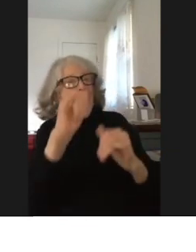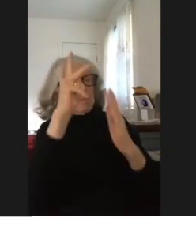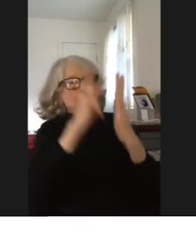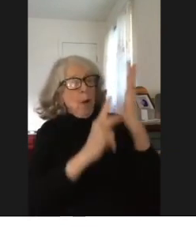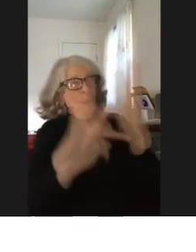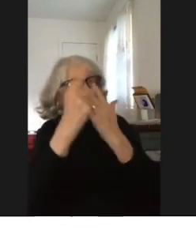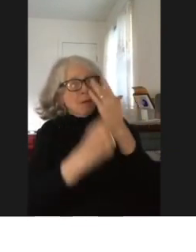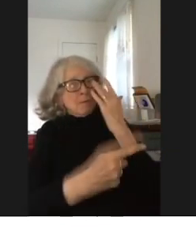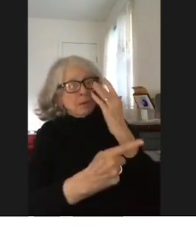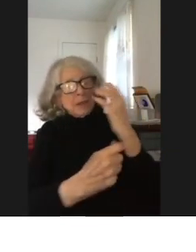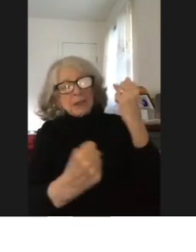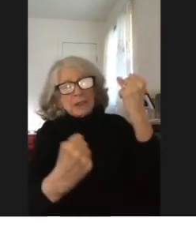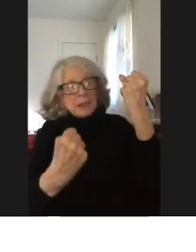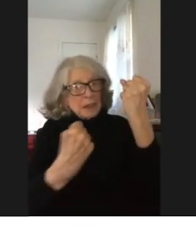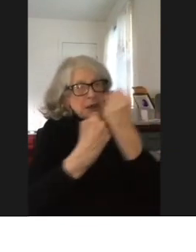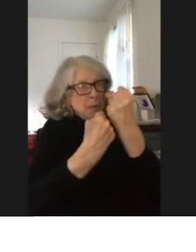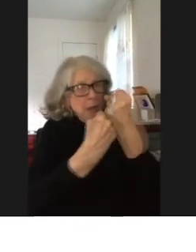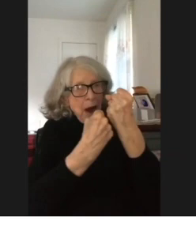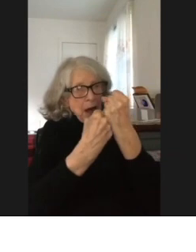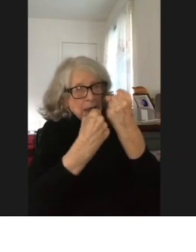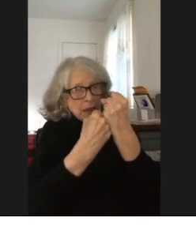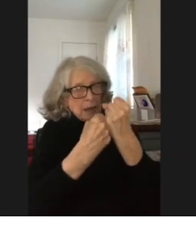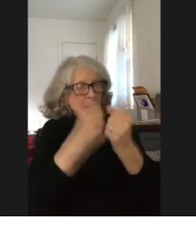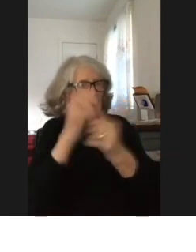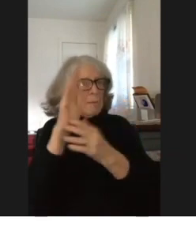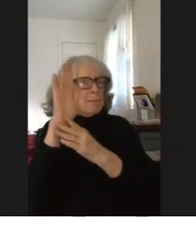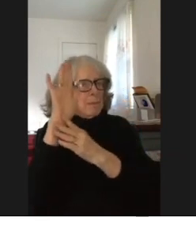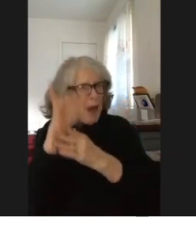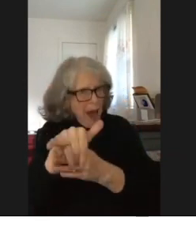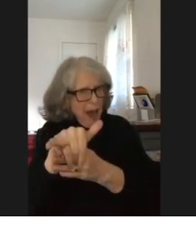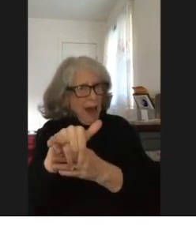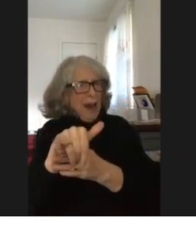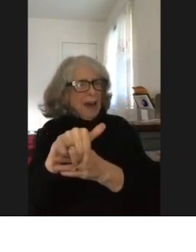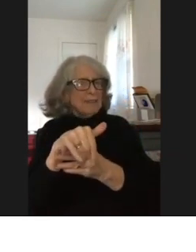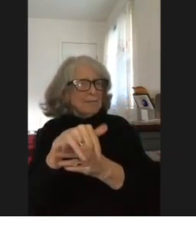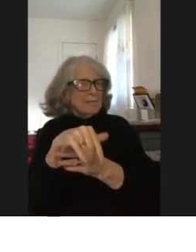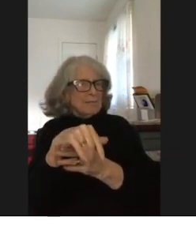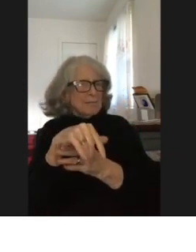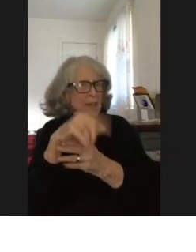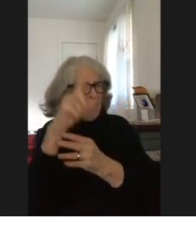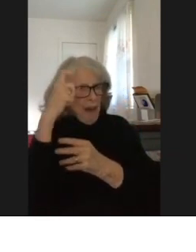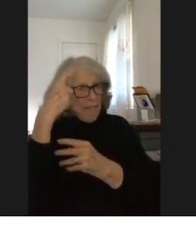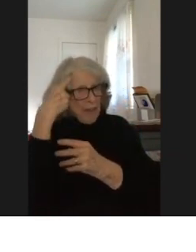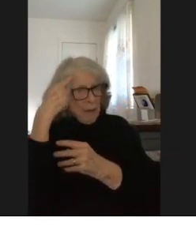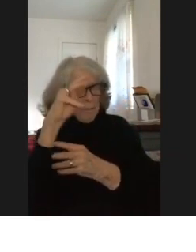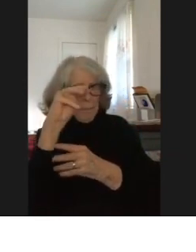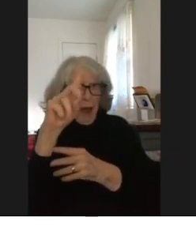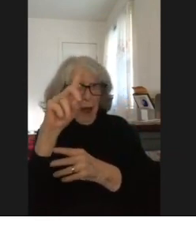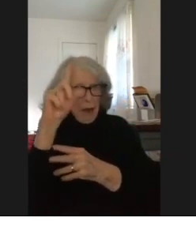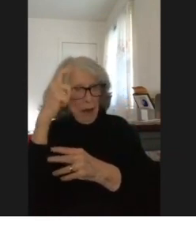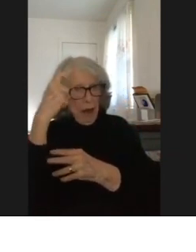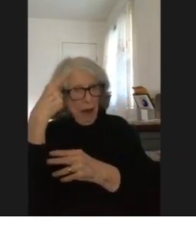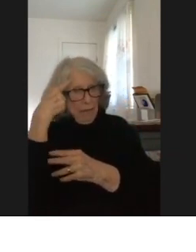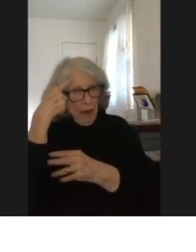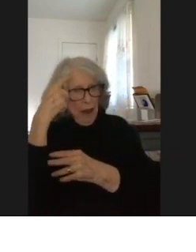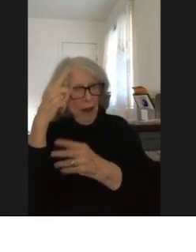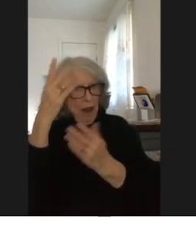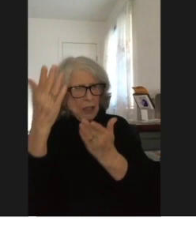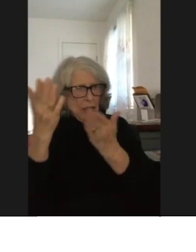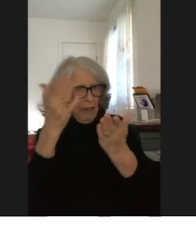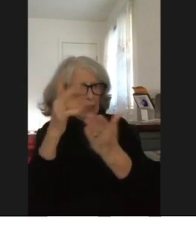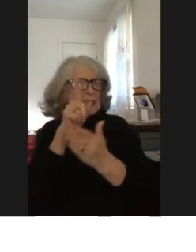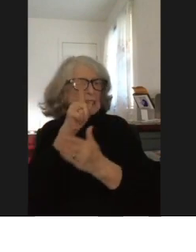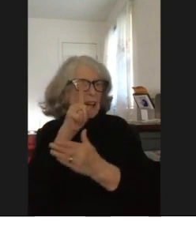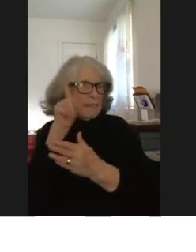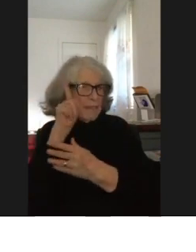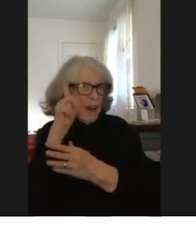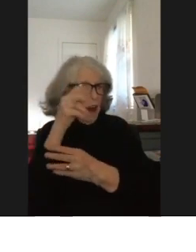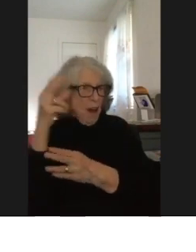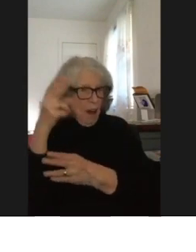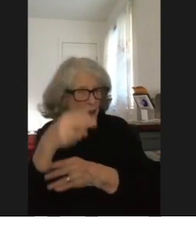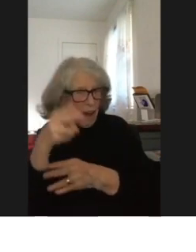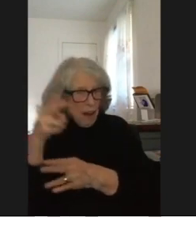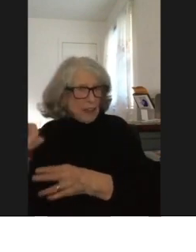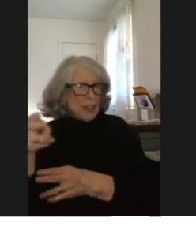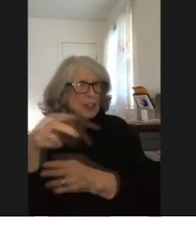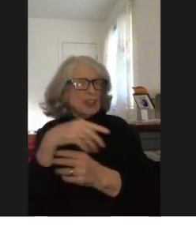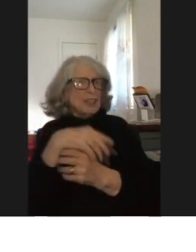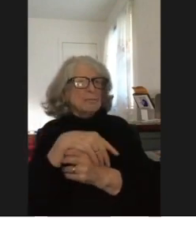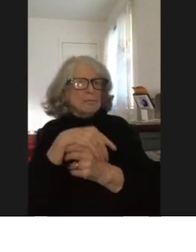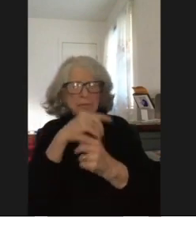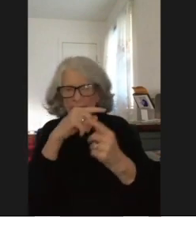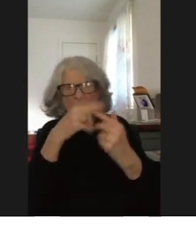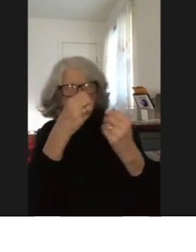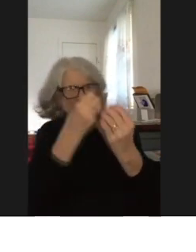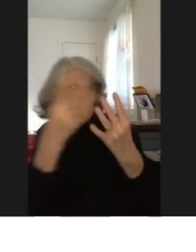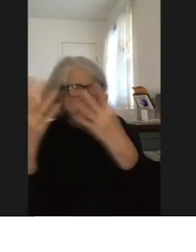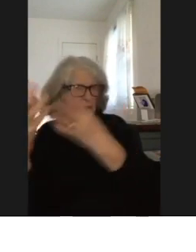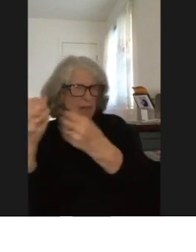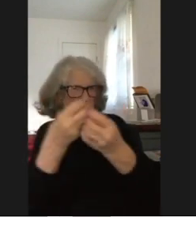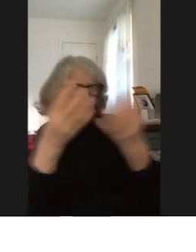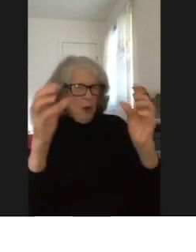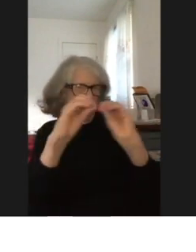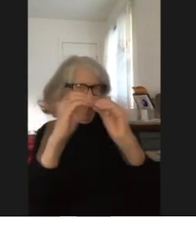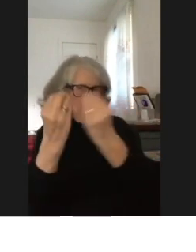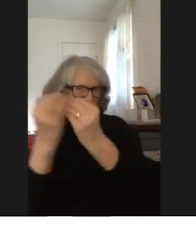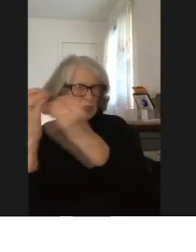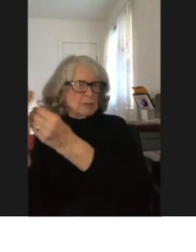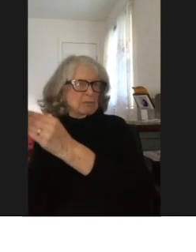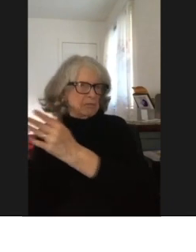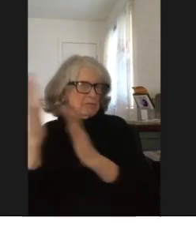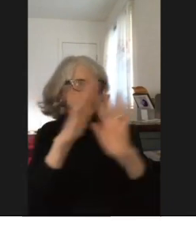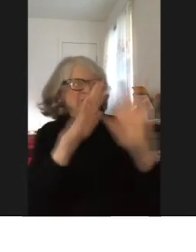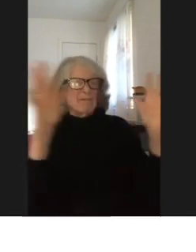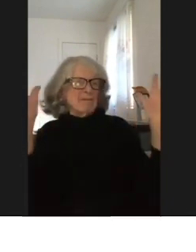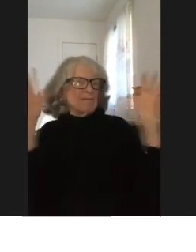And this program supports -- this was supported by the Maryland Association